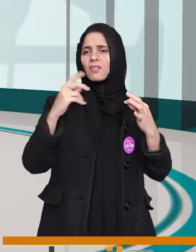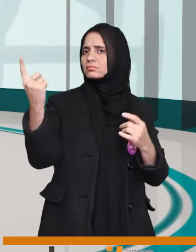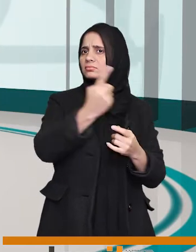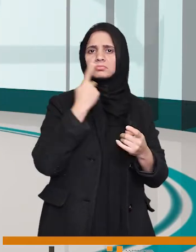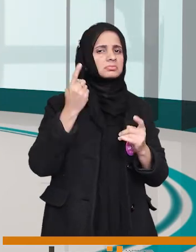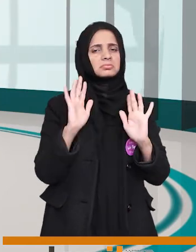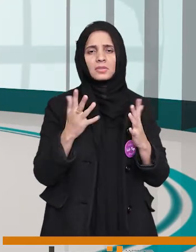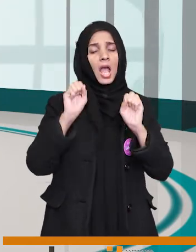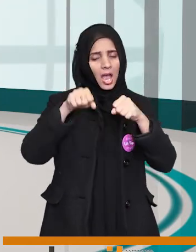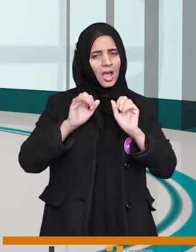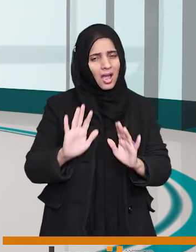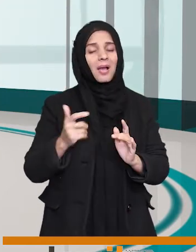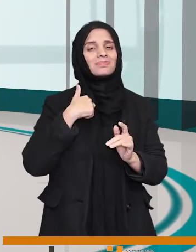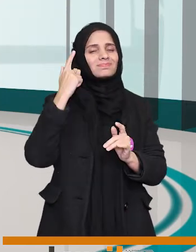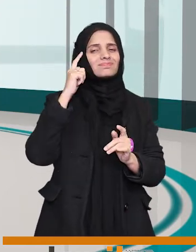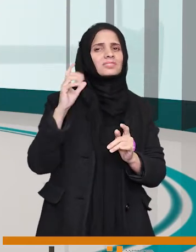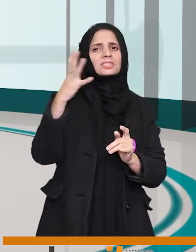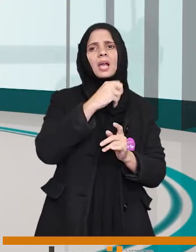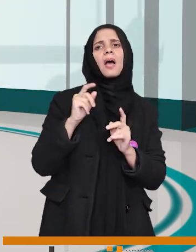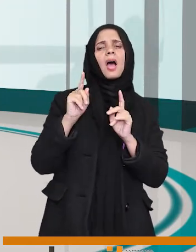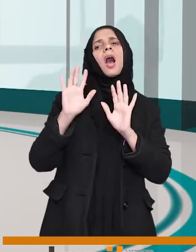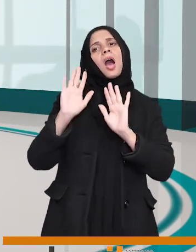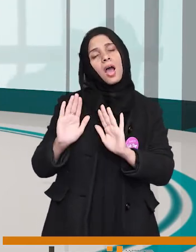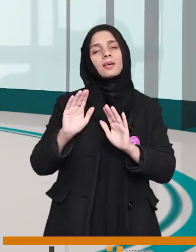but the reason for its popularity is due to Asian freelancers